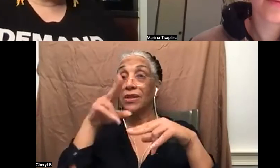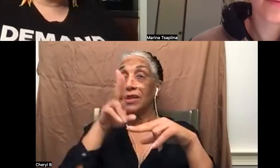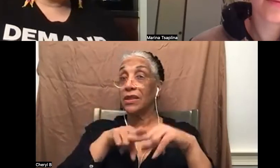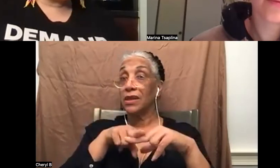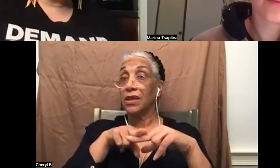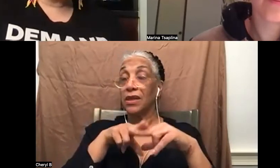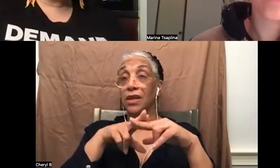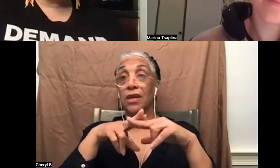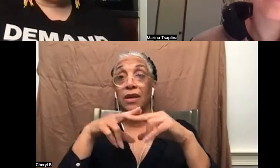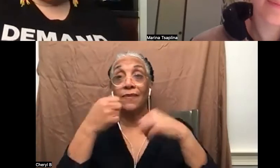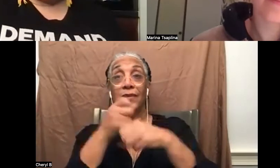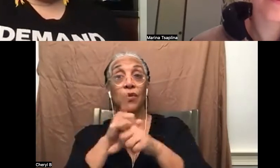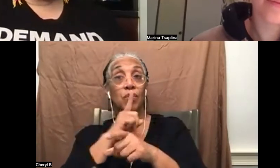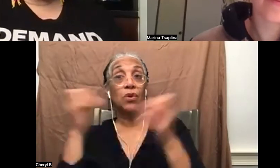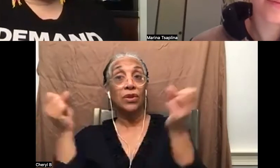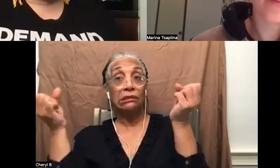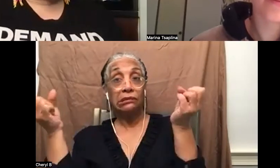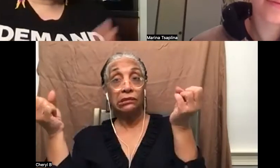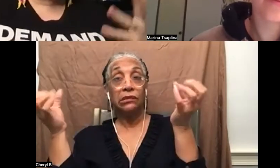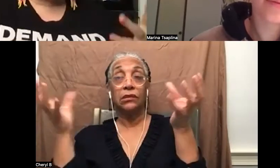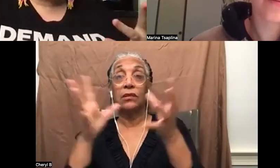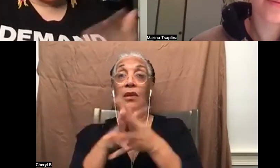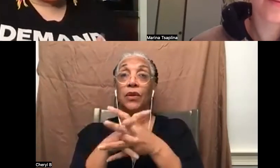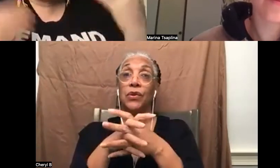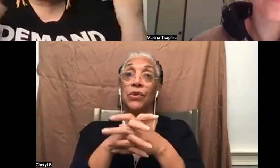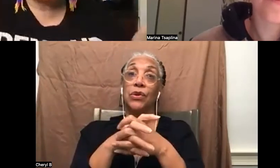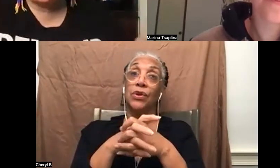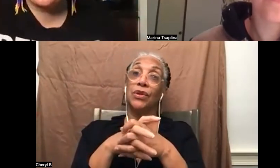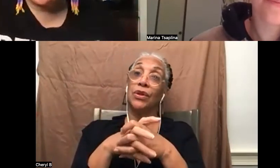language, having pedicabs